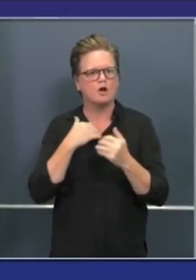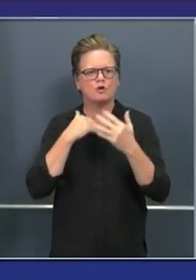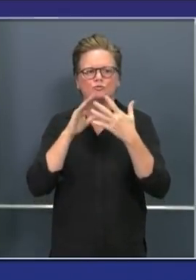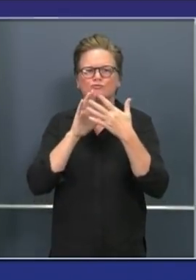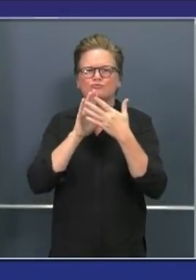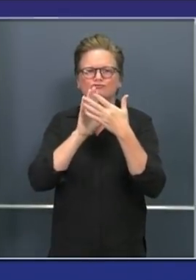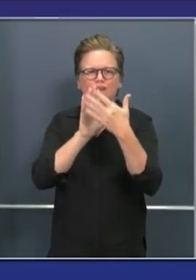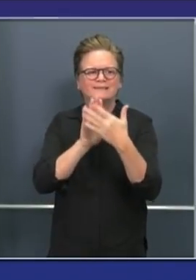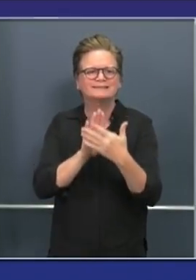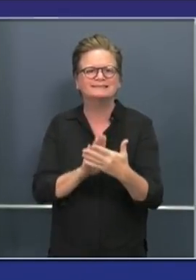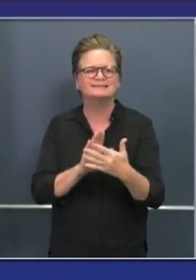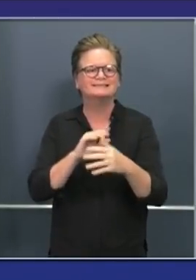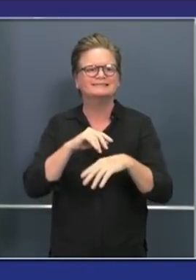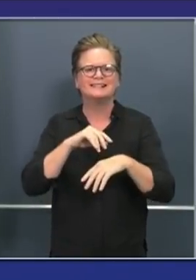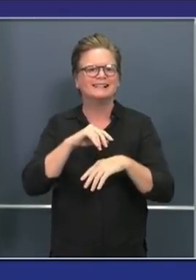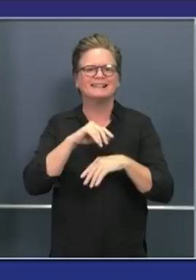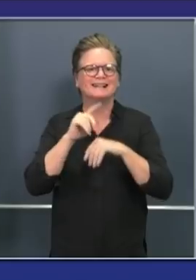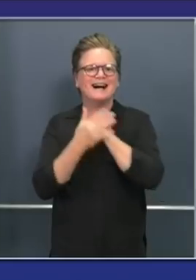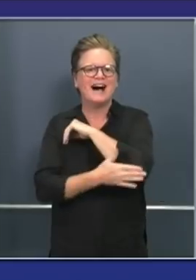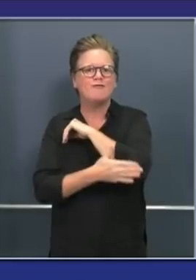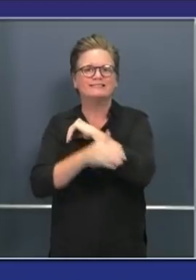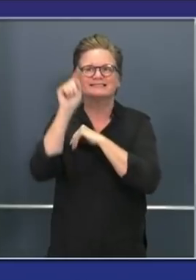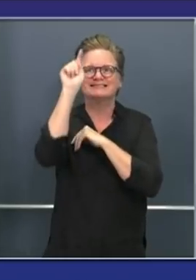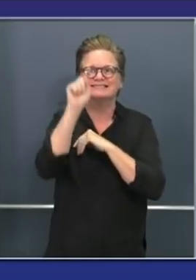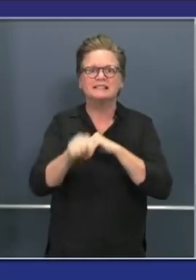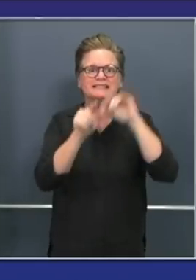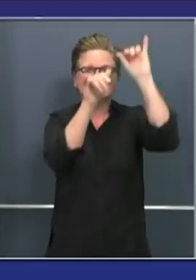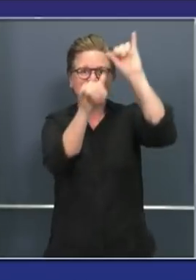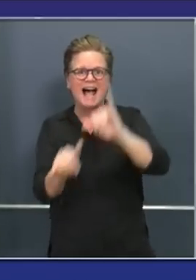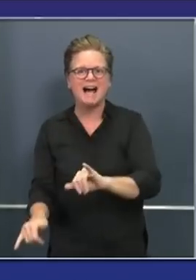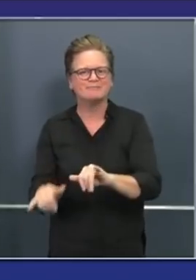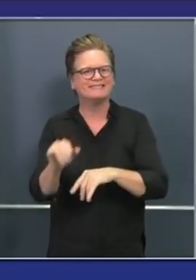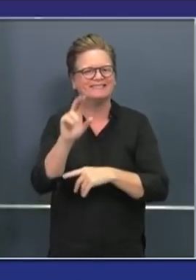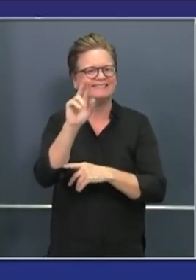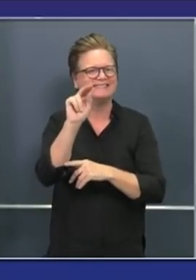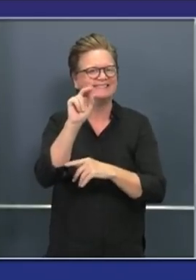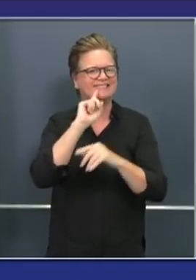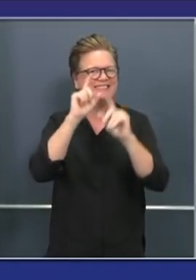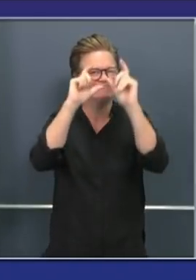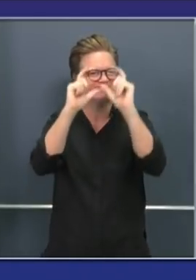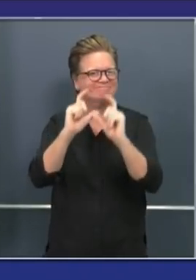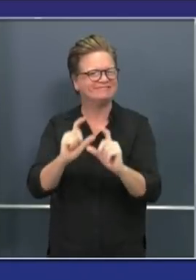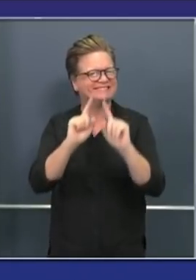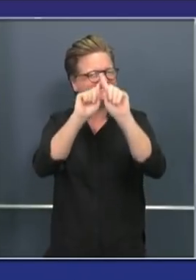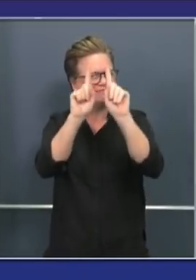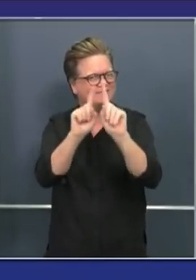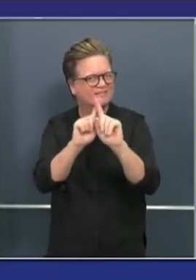ADDRESSES THE NEEDS OF DIFFERENT PARTS OF THE STATE OF CALIFORNIA, DIFFERENT REGIONS. ACCORDINGLY, WE HAVE LONG